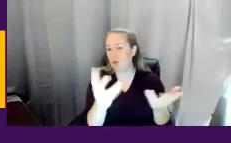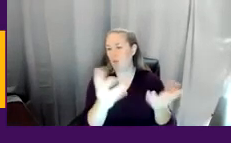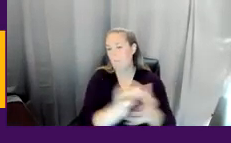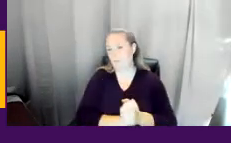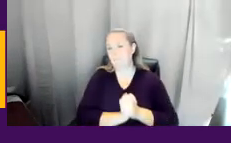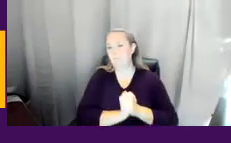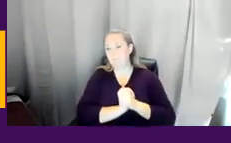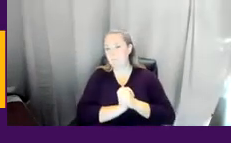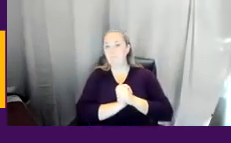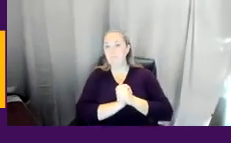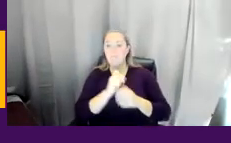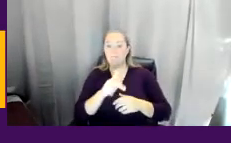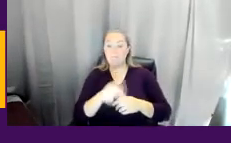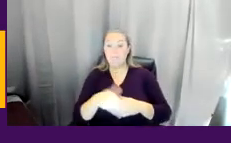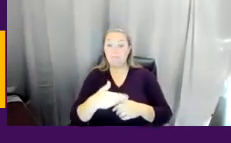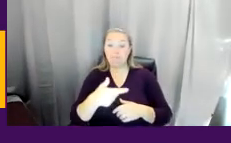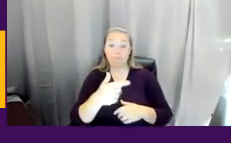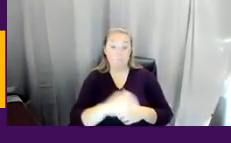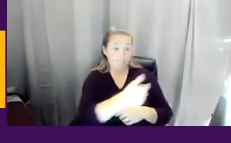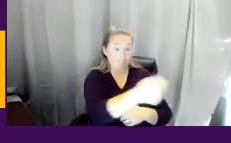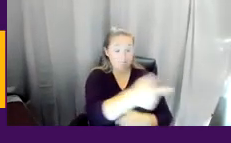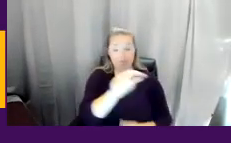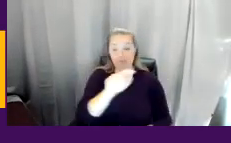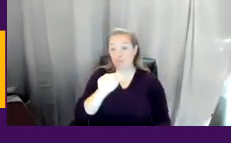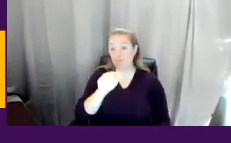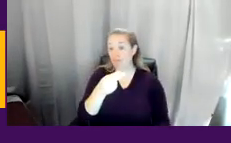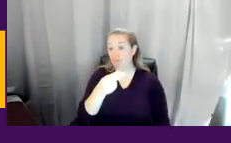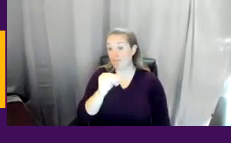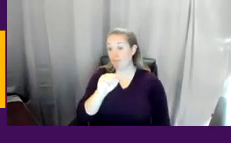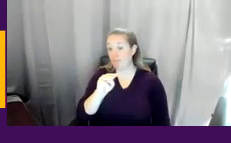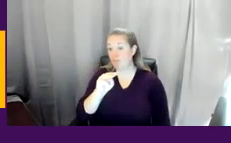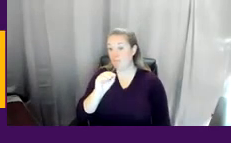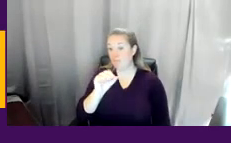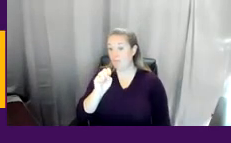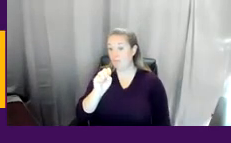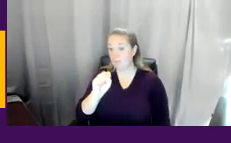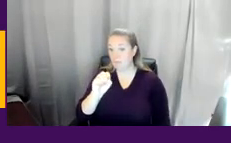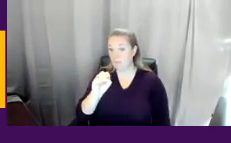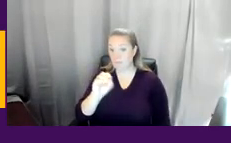HOPEFULLY A FUTURE ITERATION OF WHAT THE LEVY COULD LOOK LIKE.